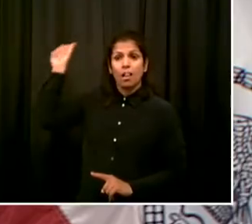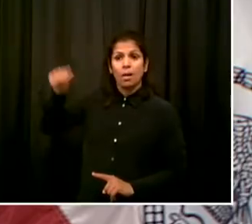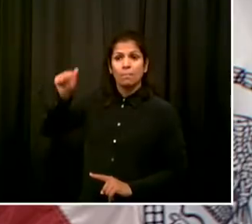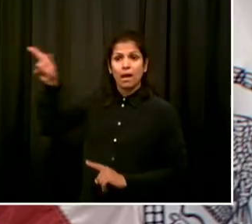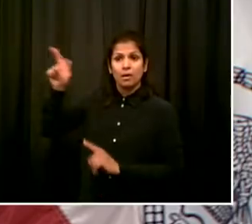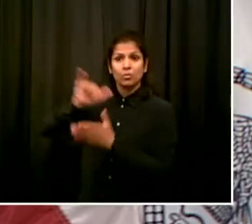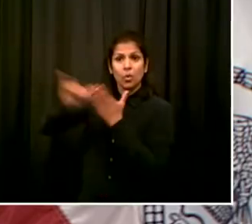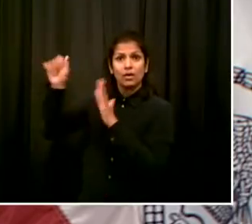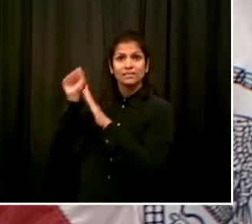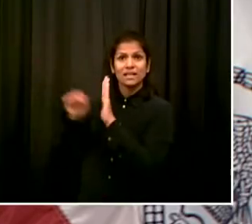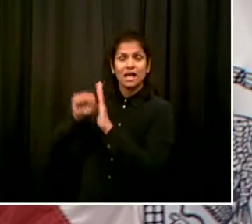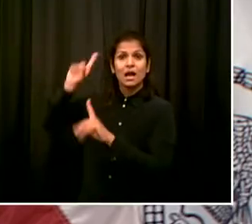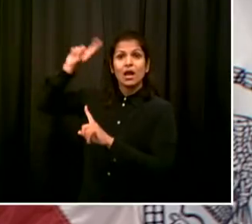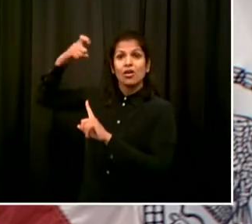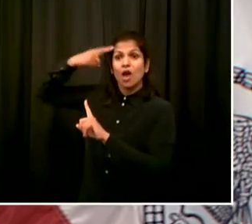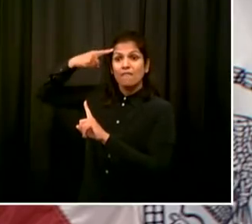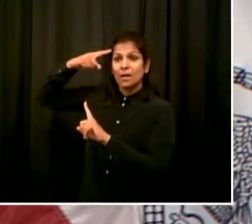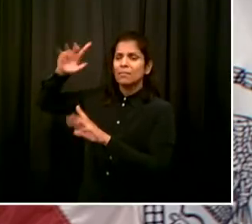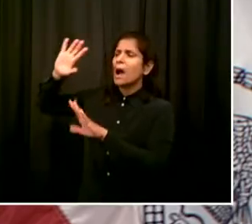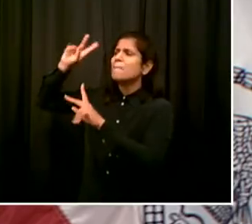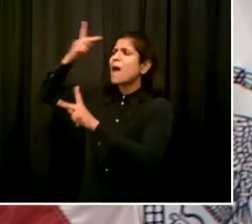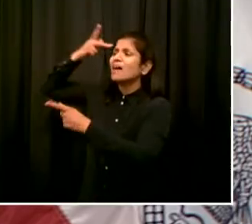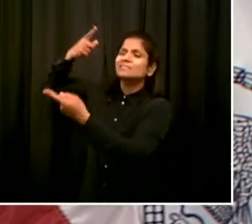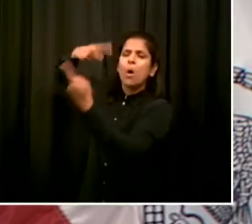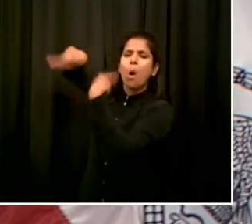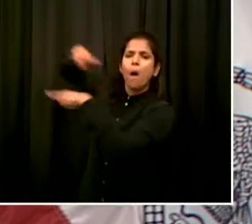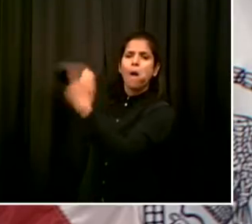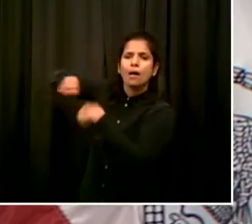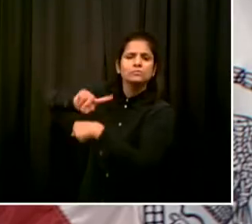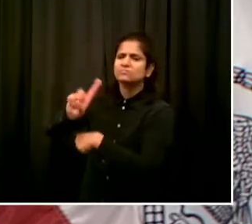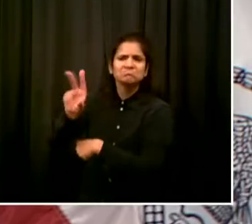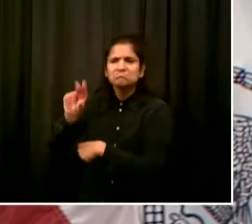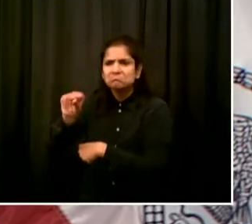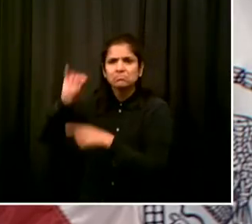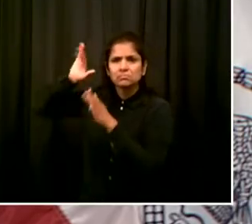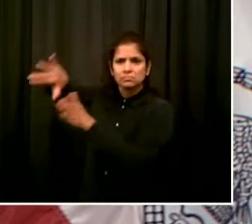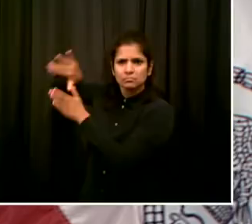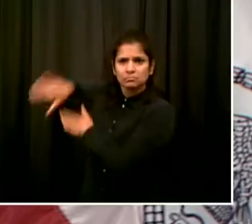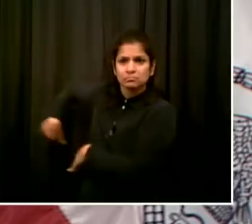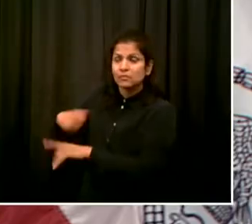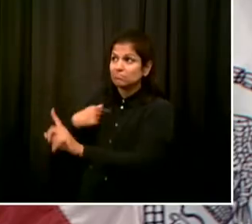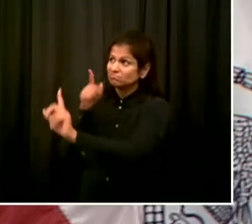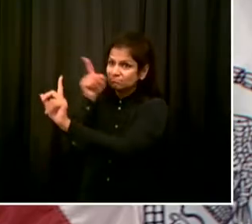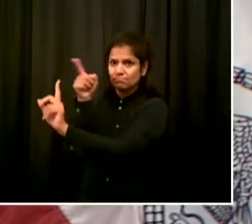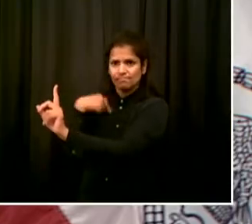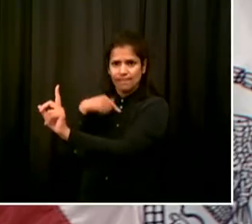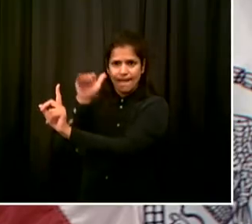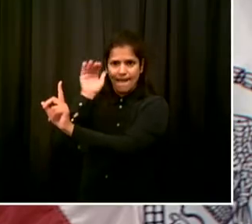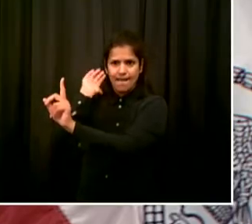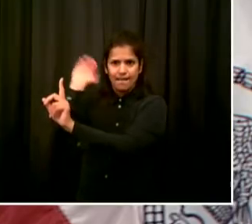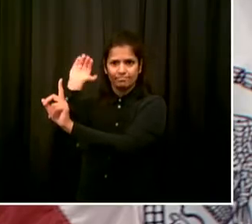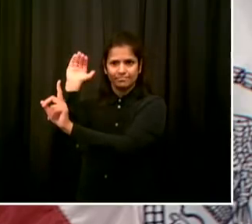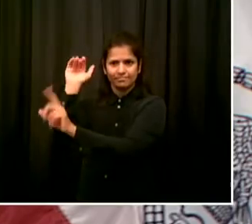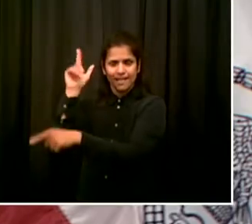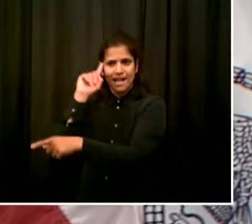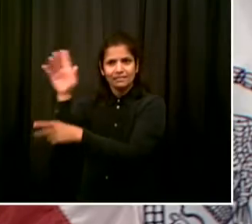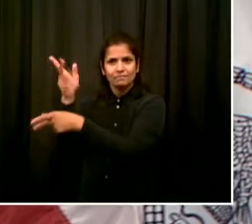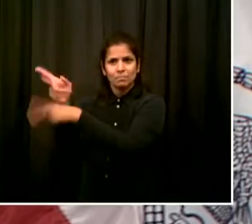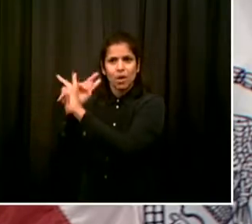PEOPLE TO PUT POLITICS ASIDE AND LOOK AT THE FACTS AND WORK WITH HET ICTY